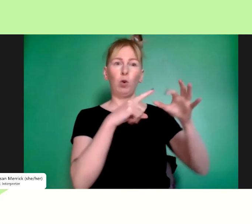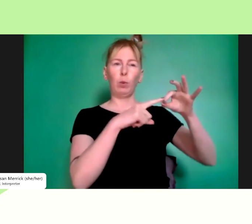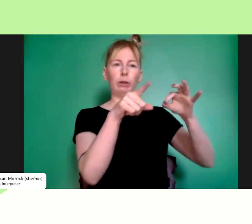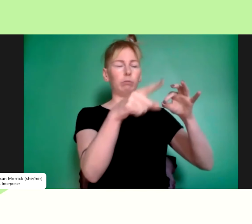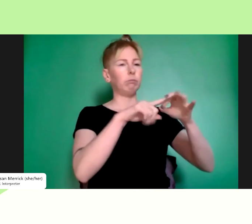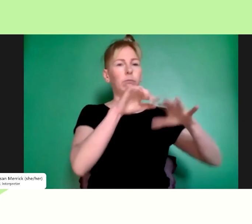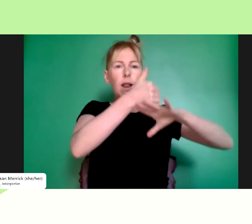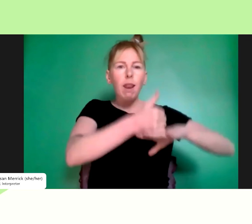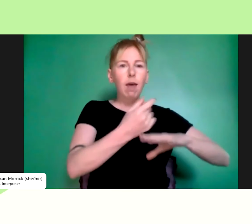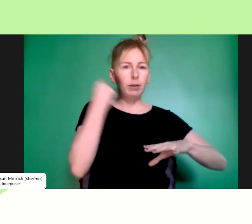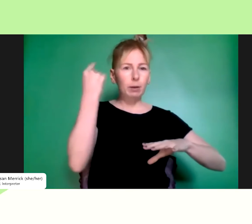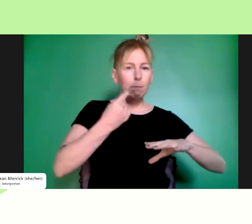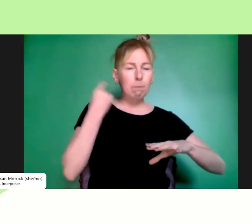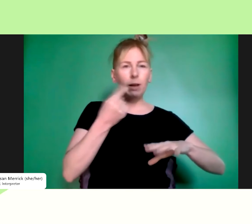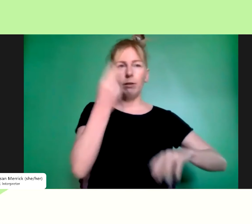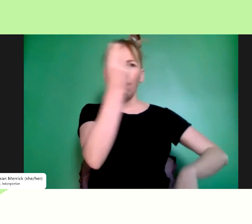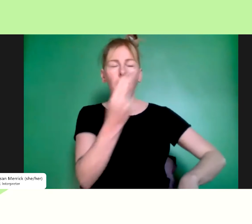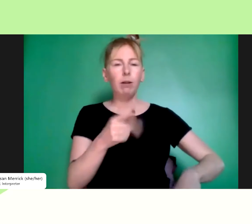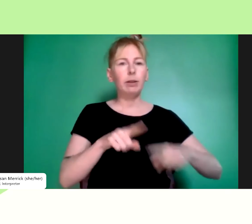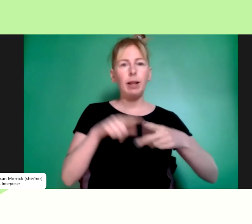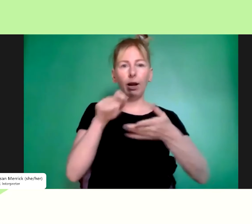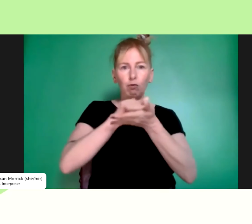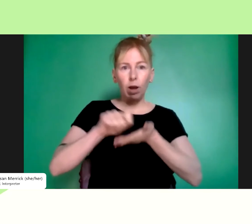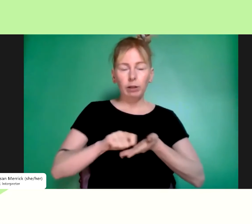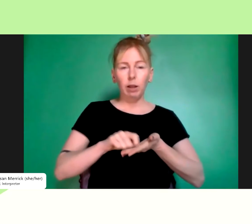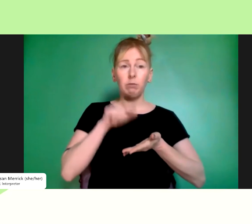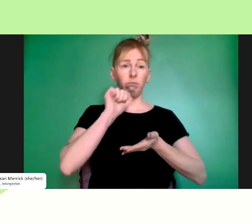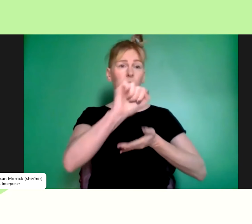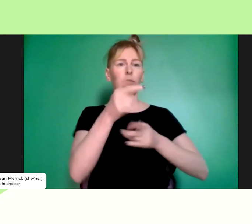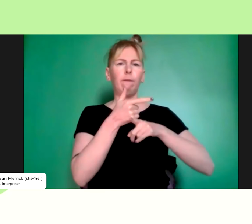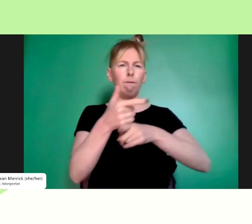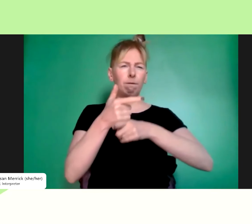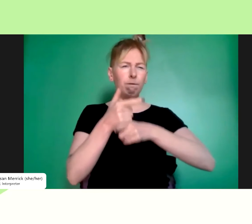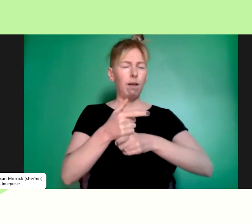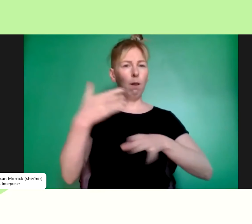His Moving Image work has been shown and exhibited widely at festivals